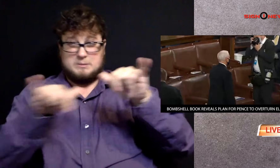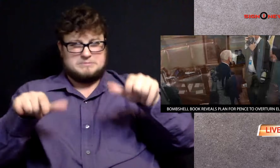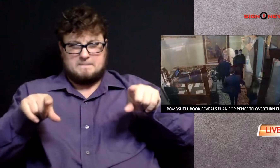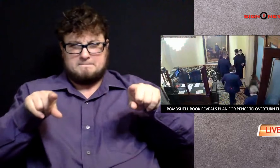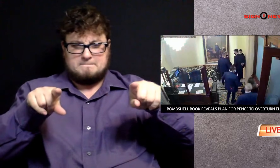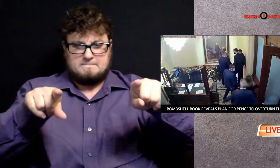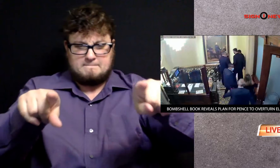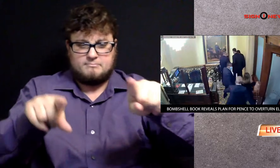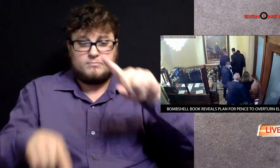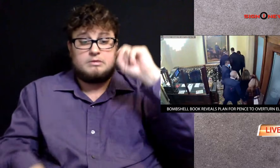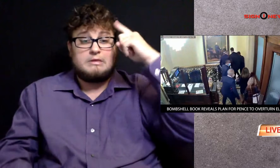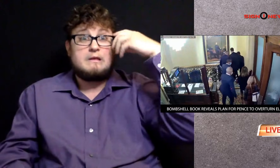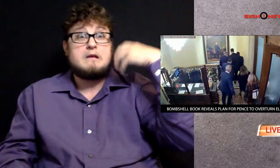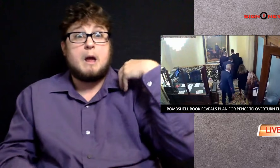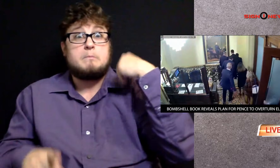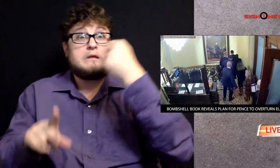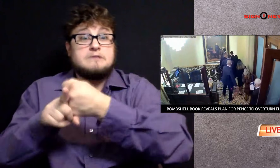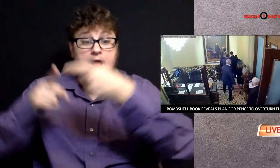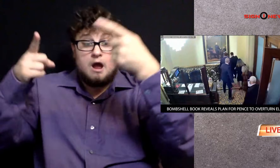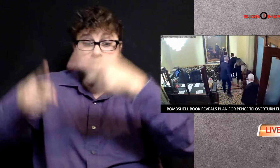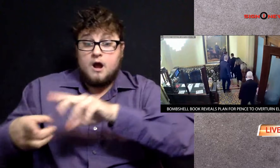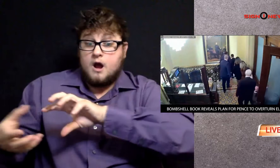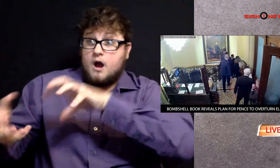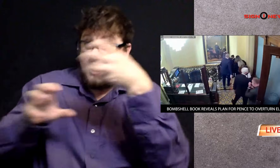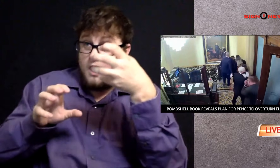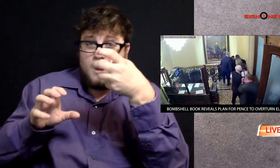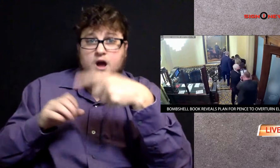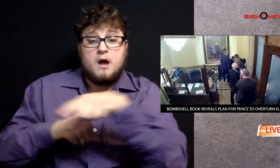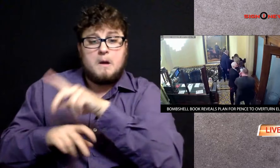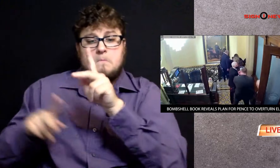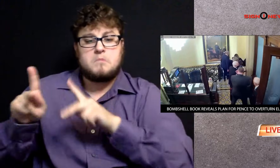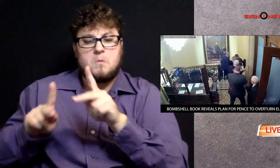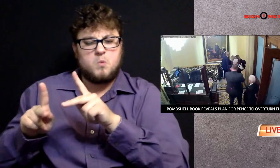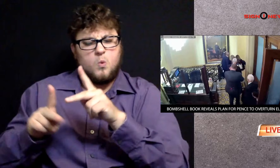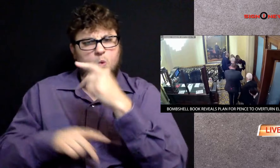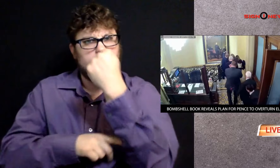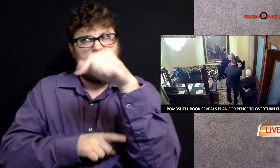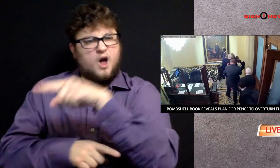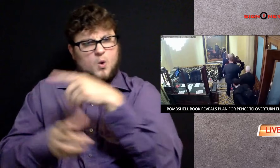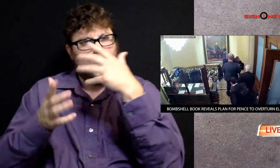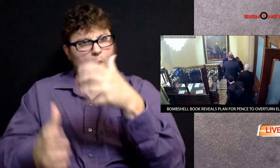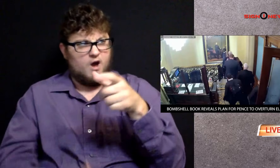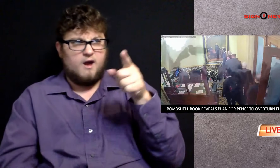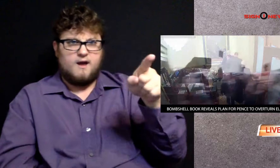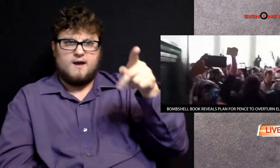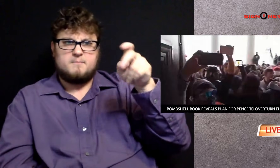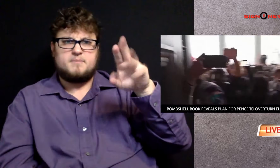after which trump abruptly turned on pence pence attacking him on twitter at the same attacking him on twitter at the same time as the attack on the capital